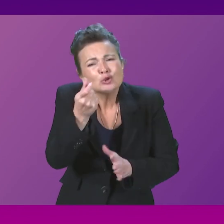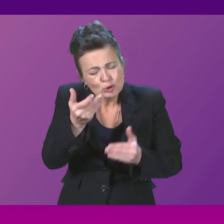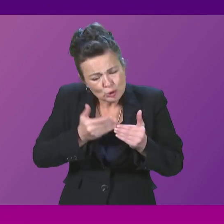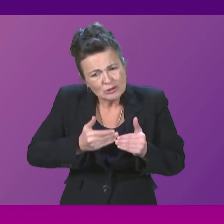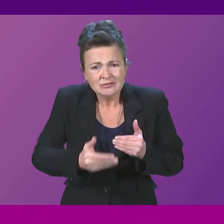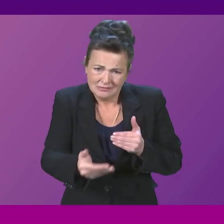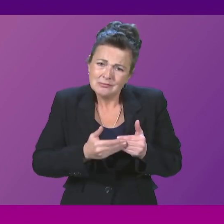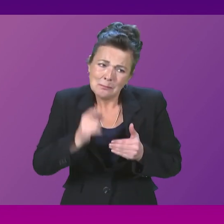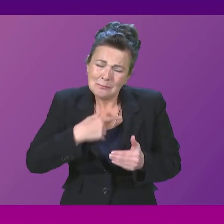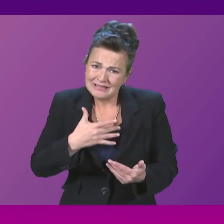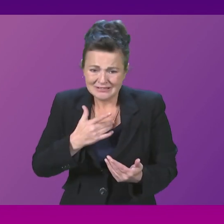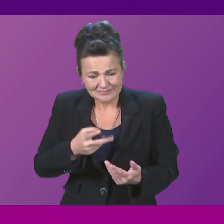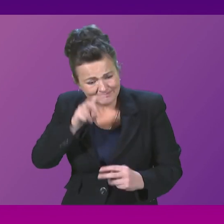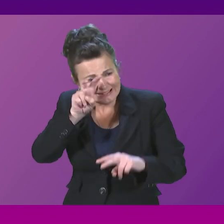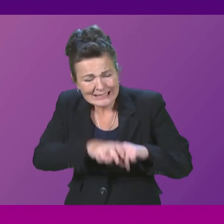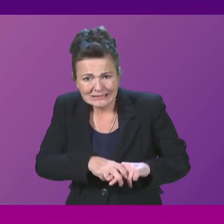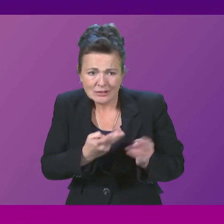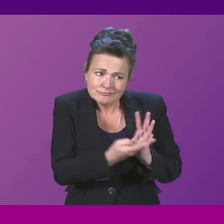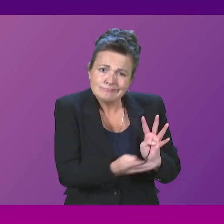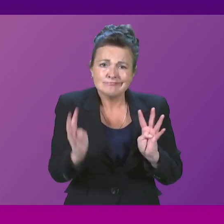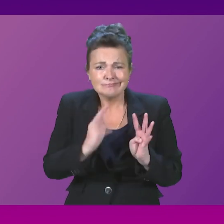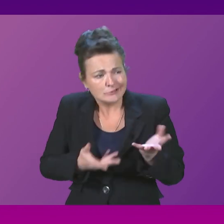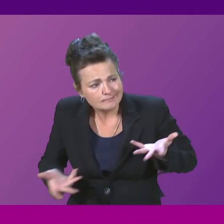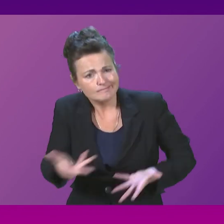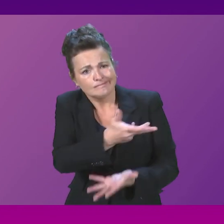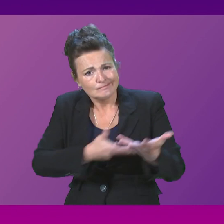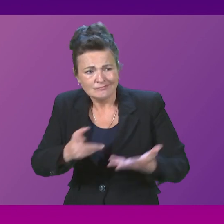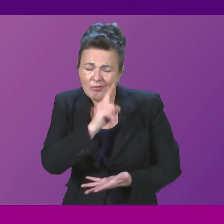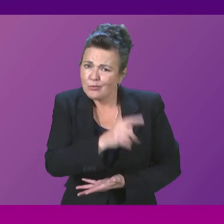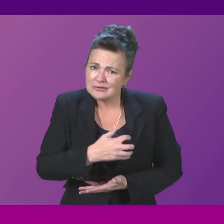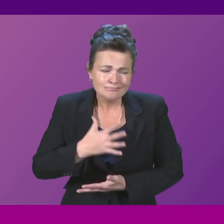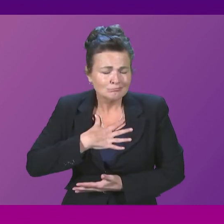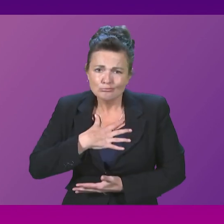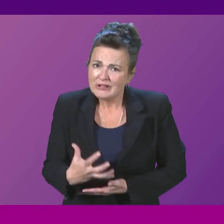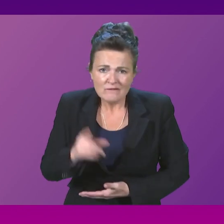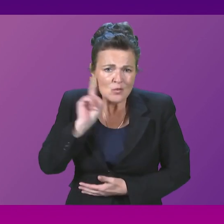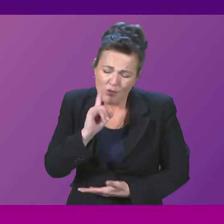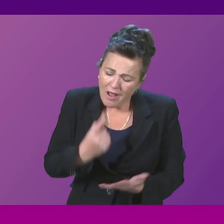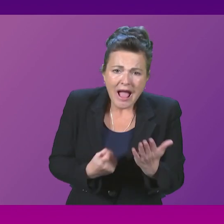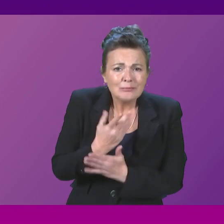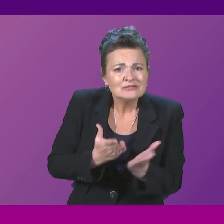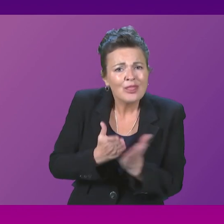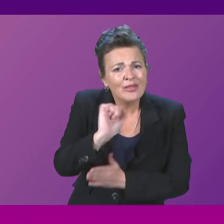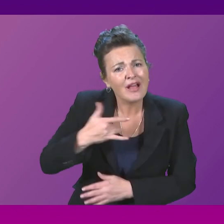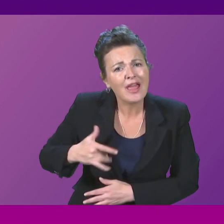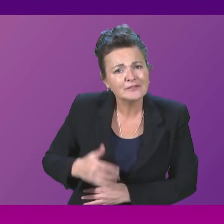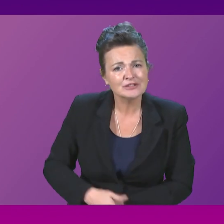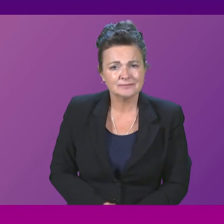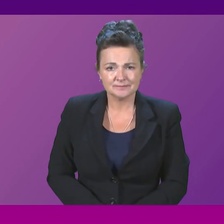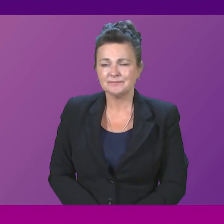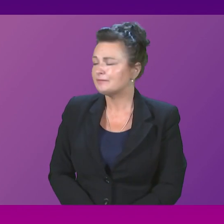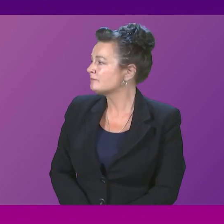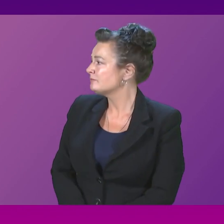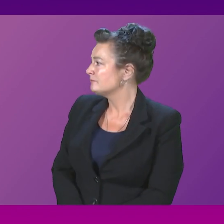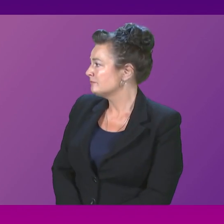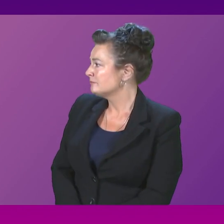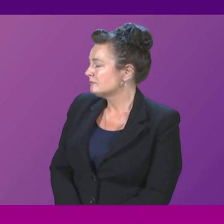More importantly, will she listen to the plight of those brave women?